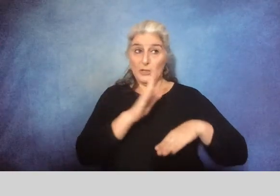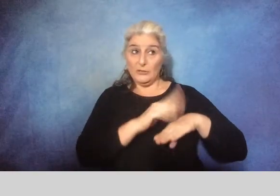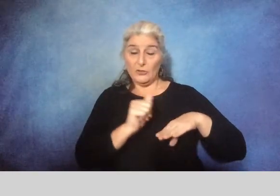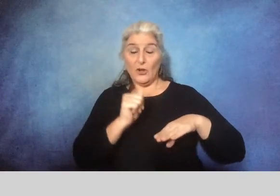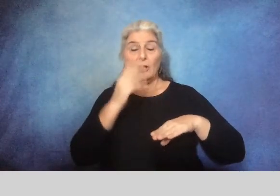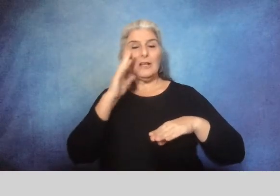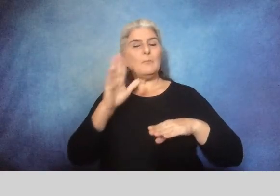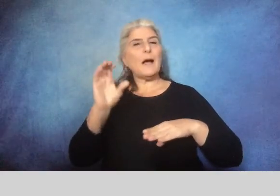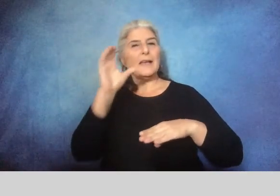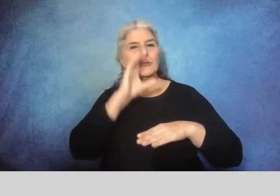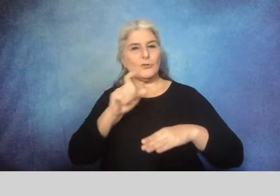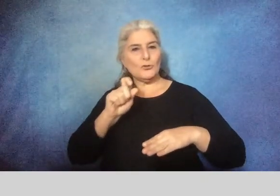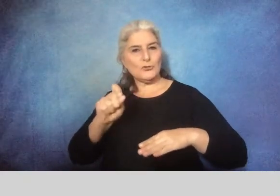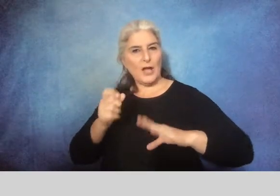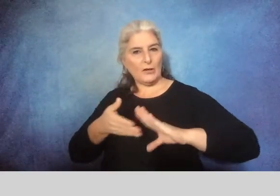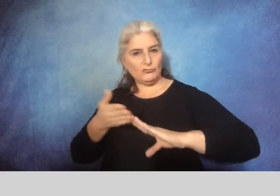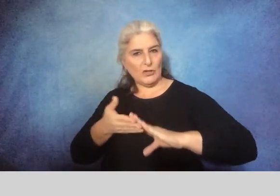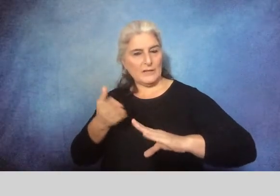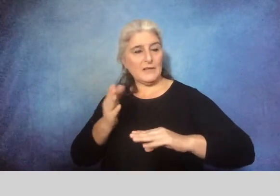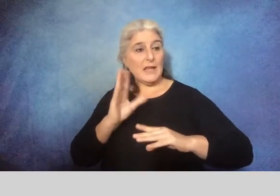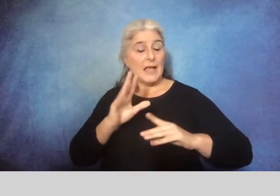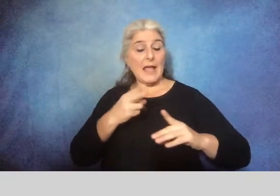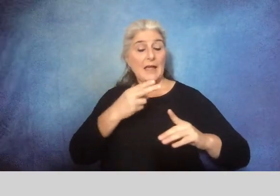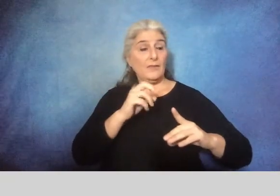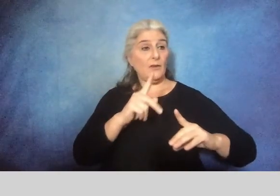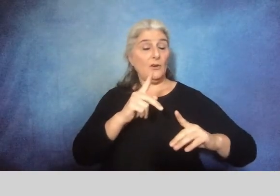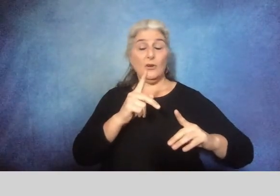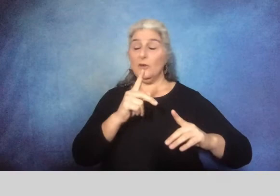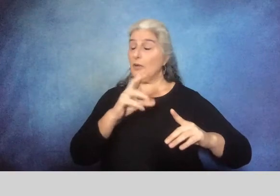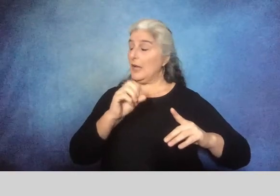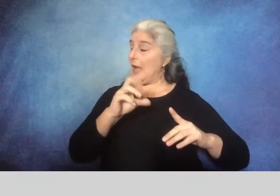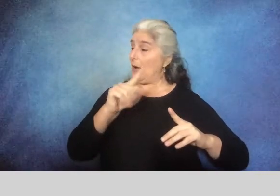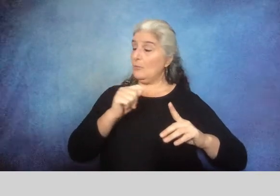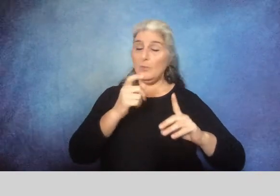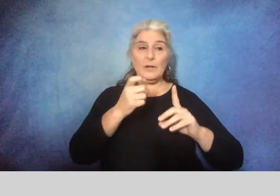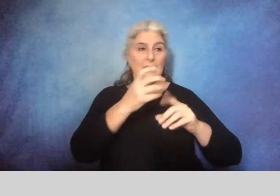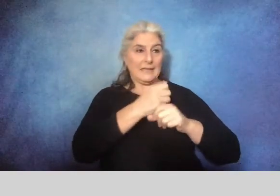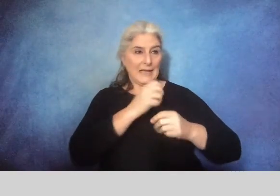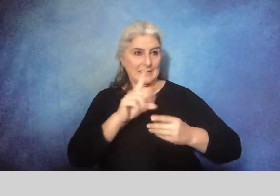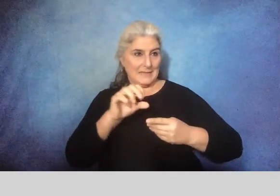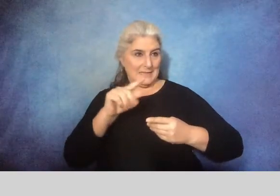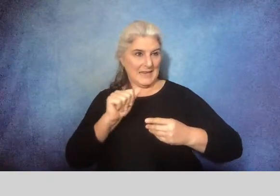the hook output receives the data, transforms the data and returns the data.